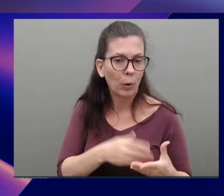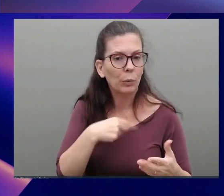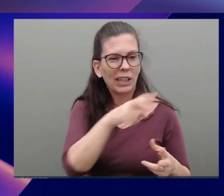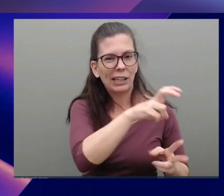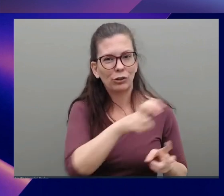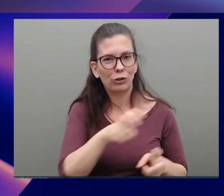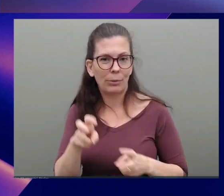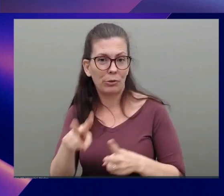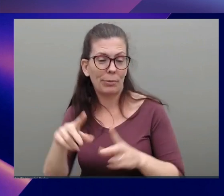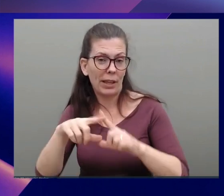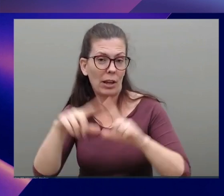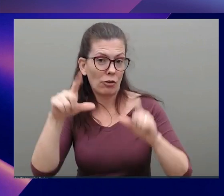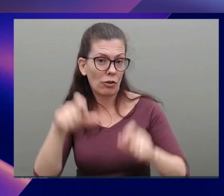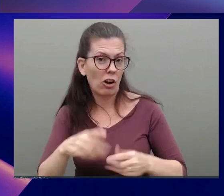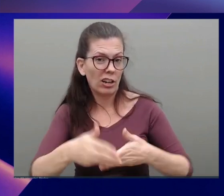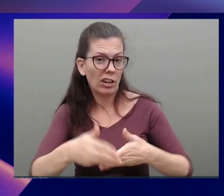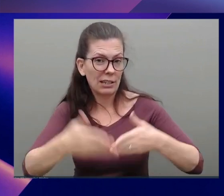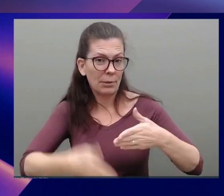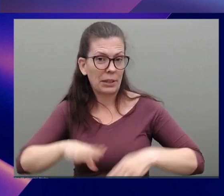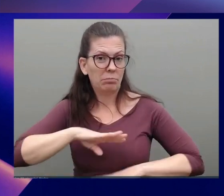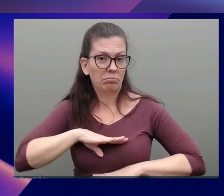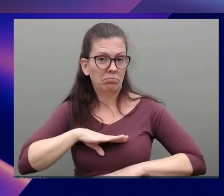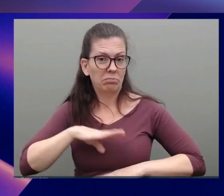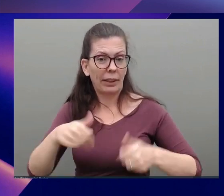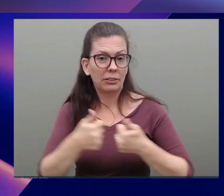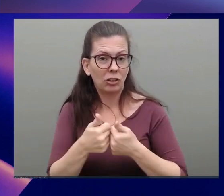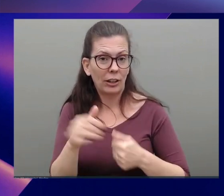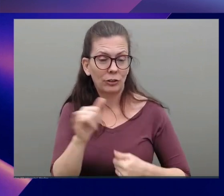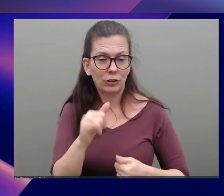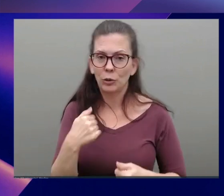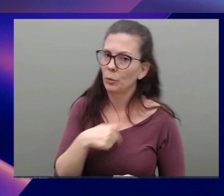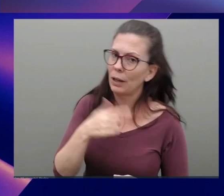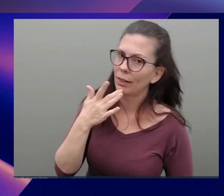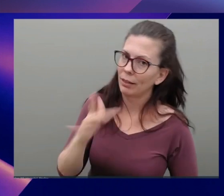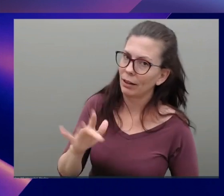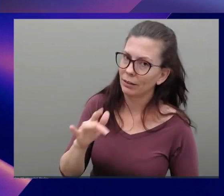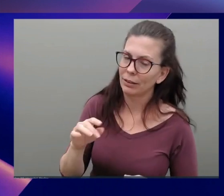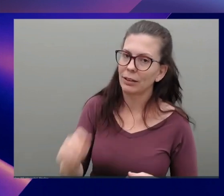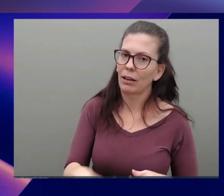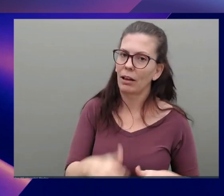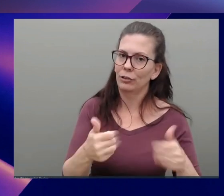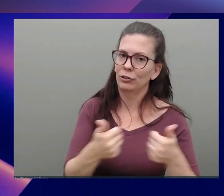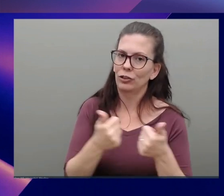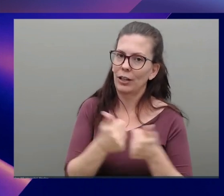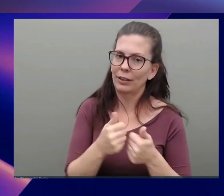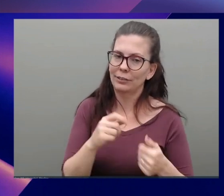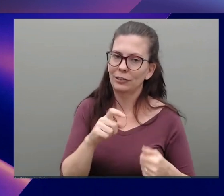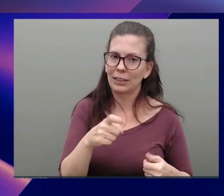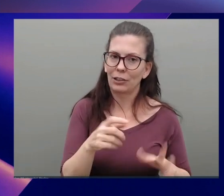and complete the challenge as well, right? We got lucky that we got a challenge that only needed cards that we already had.